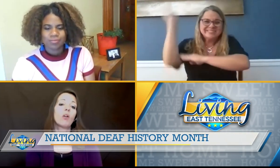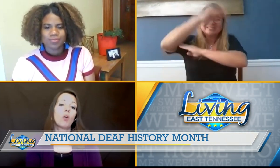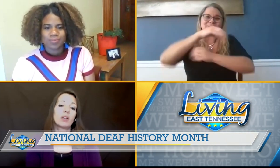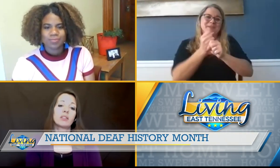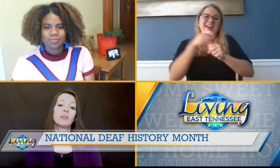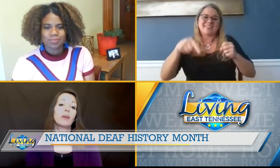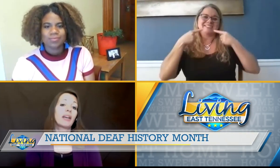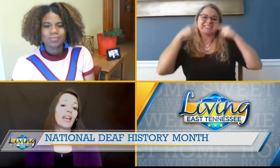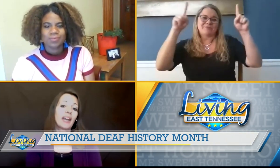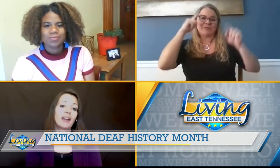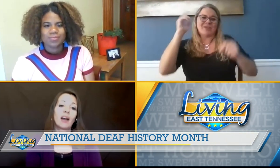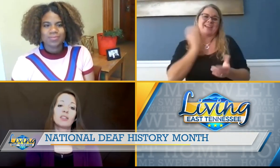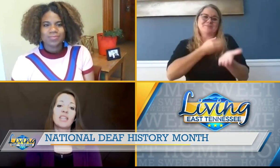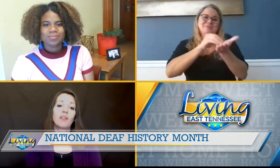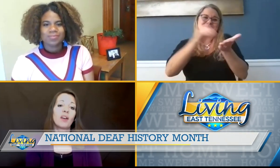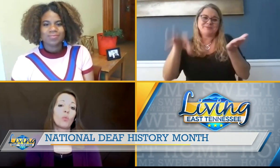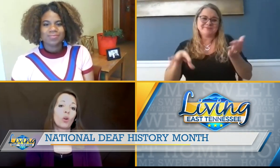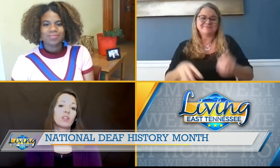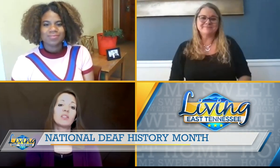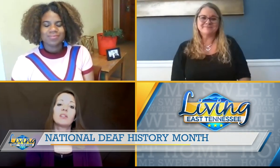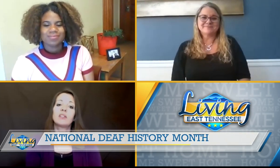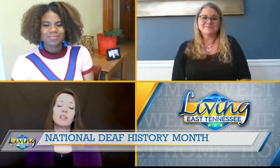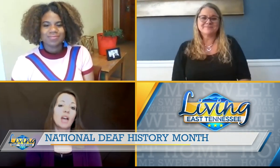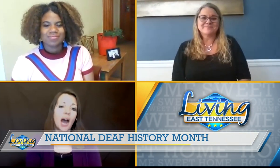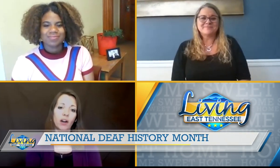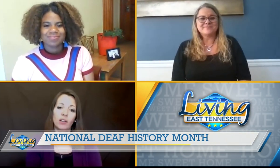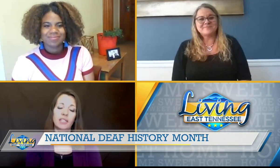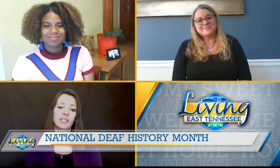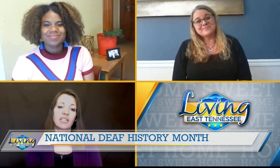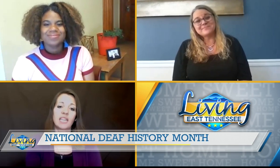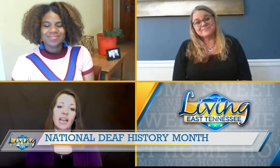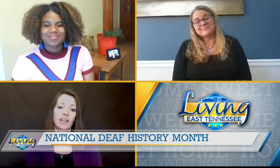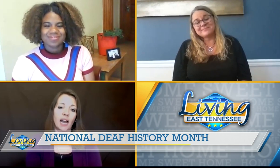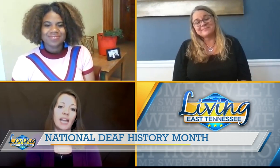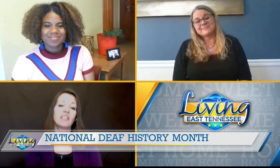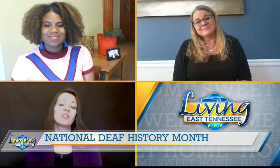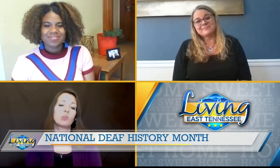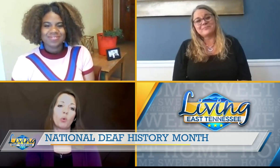CHALLENGING, TOO. WE ARE VERY PROUD OF EVERYONE THAT HAS BEEN WORKING